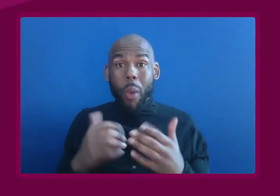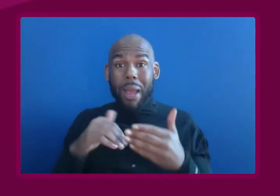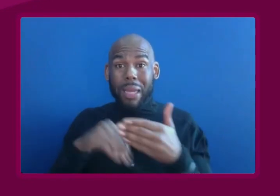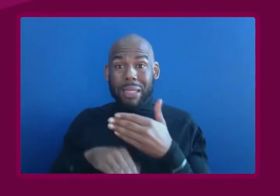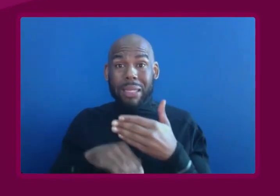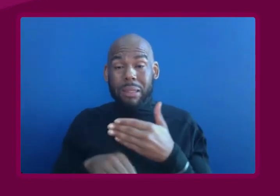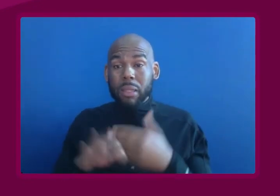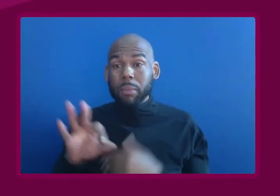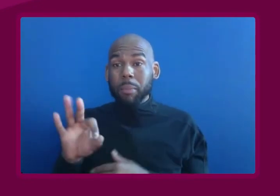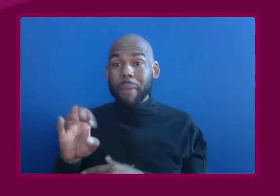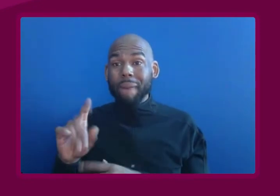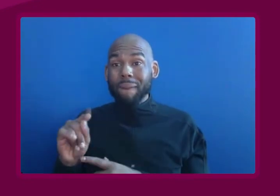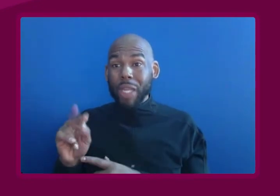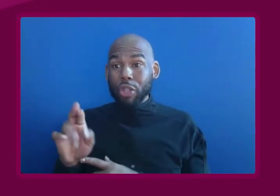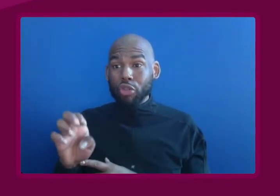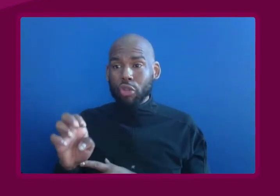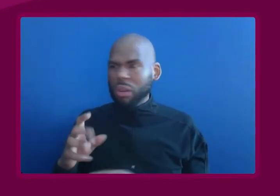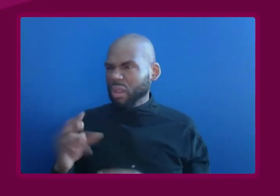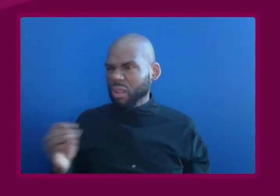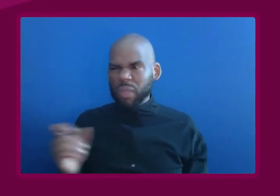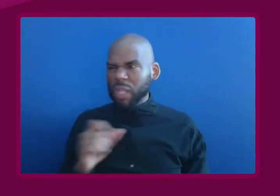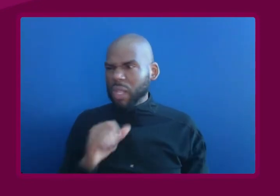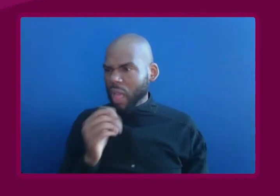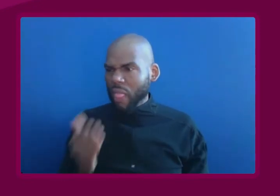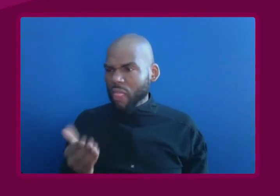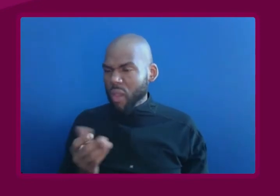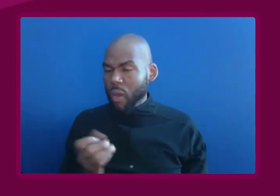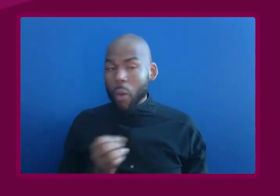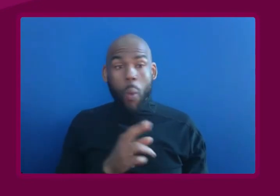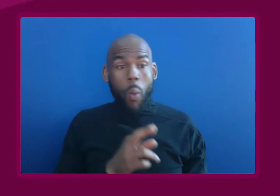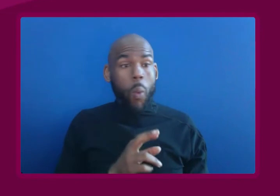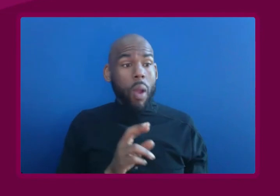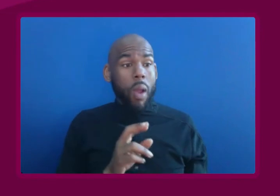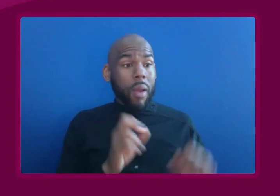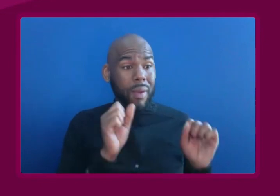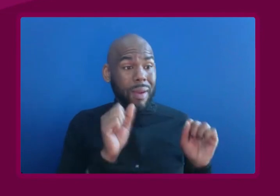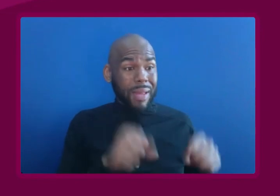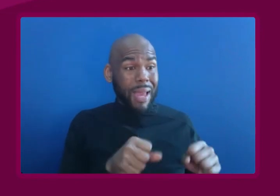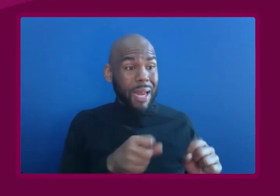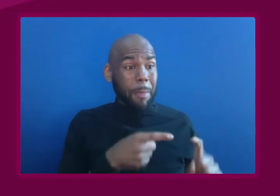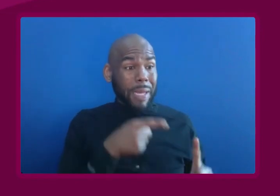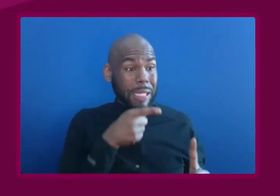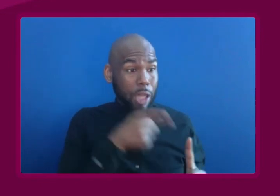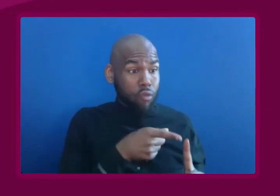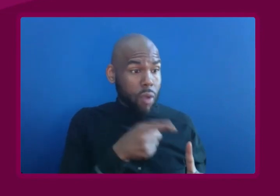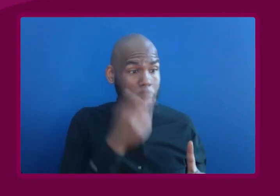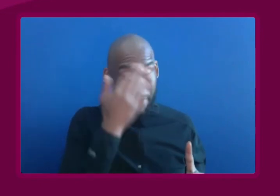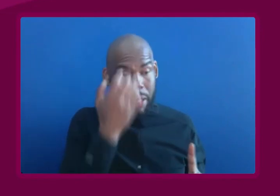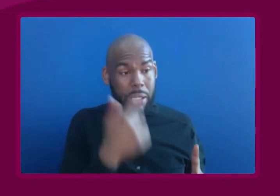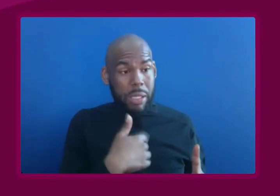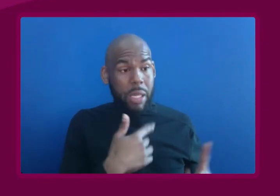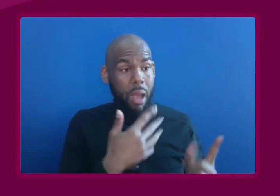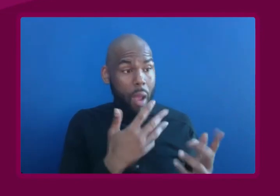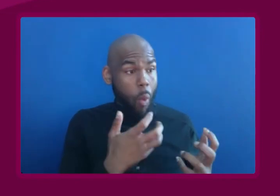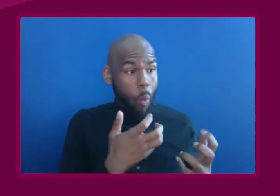there, or it can be indirect because I'm trying to interact with someone that's trying to take advantage of those features and they're not available.